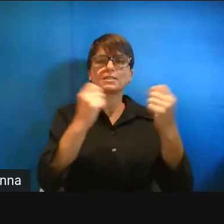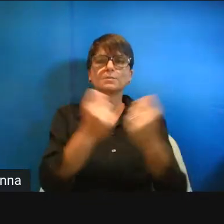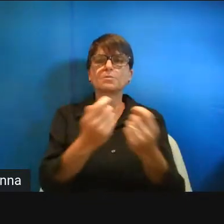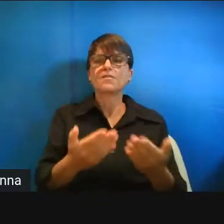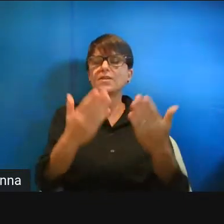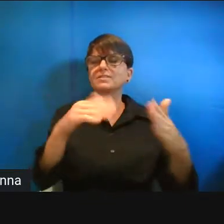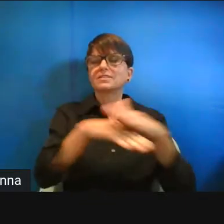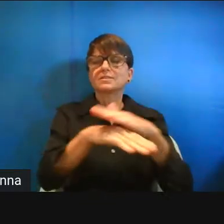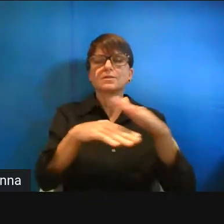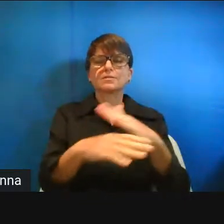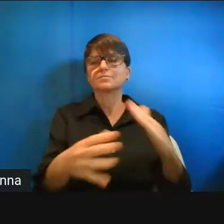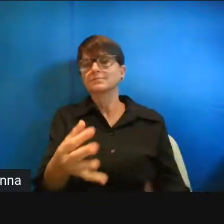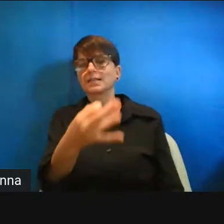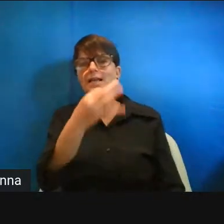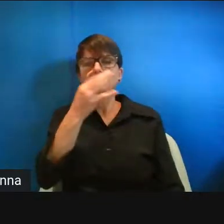There are many things that content writers